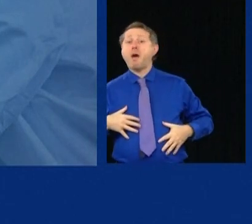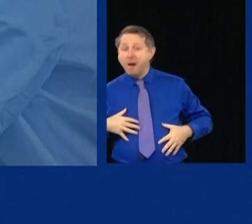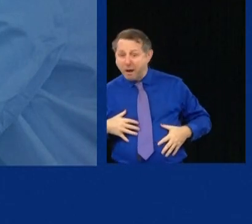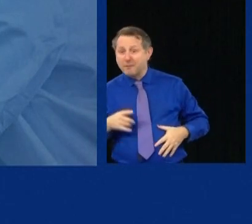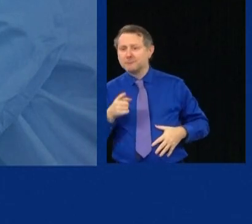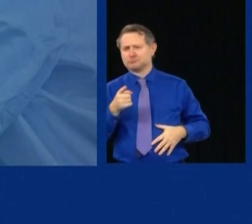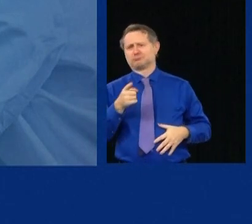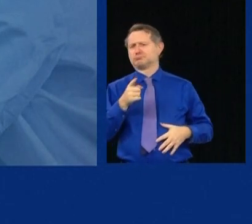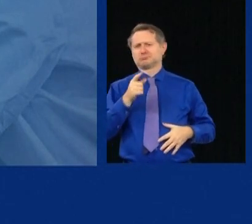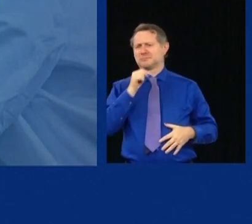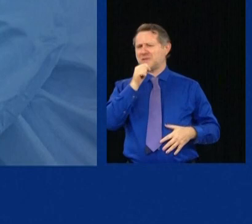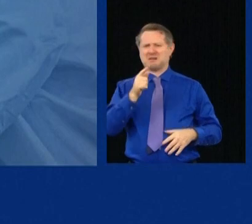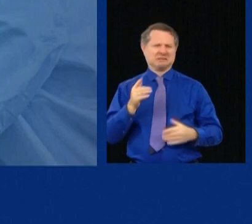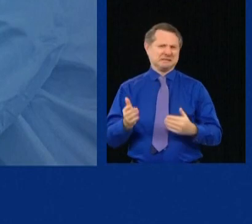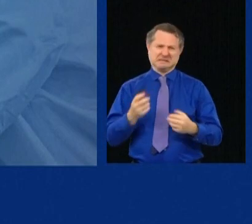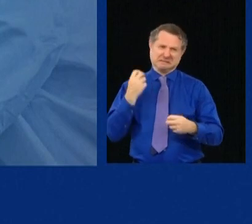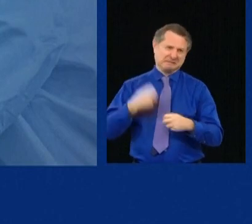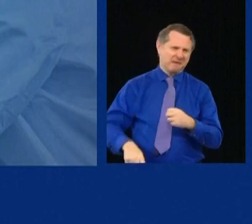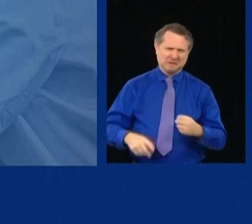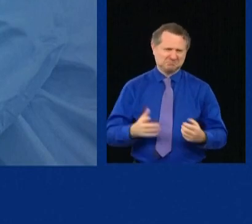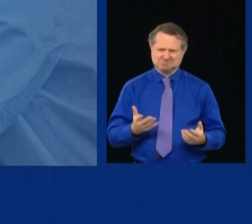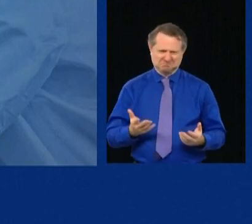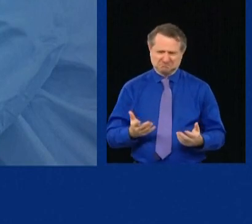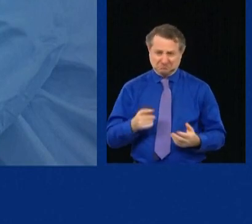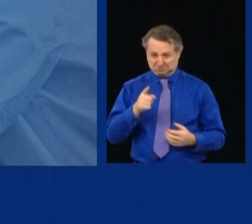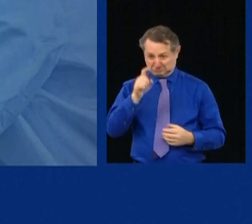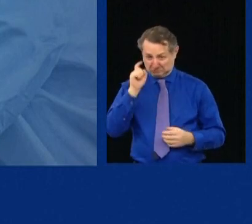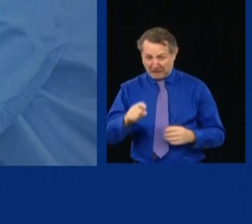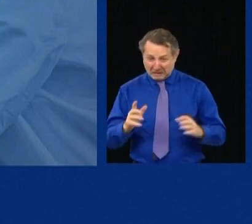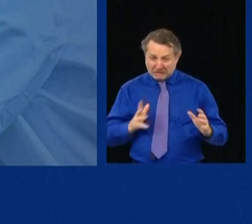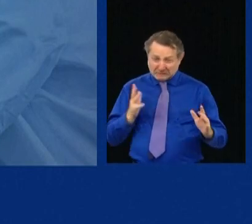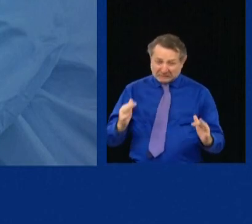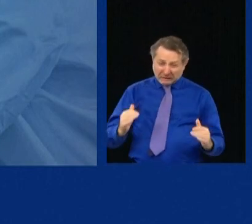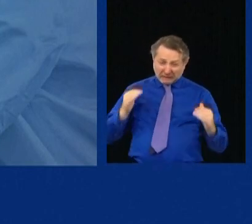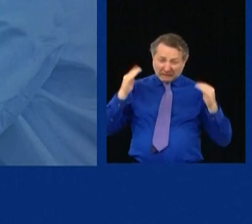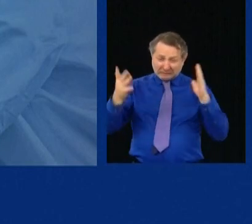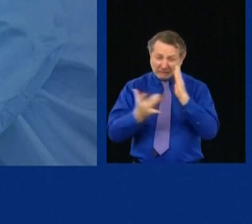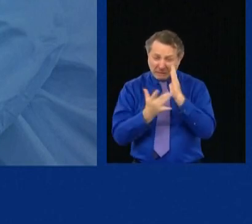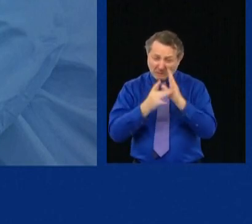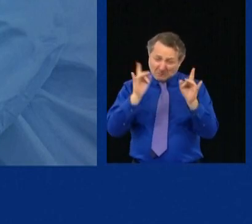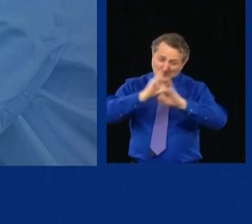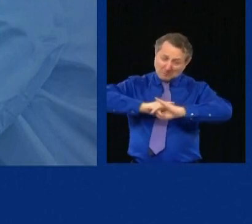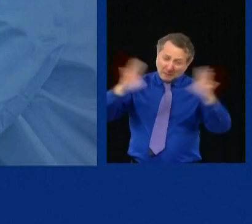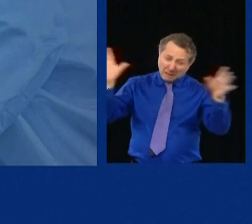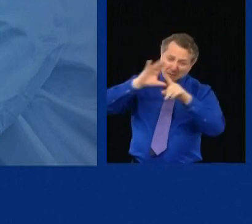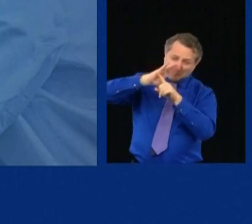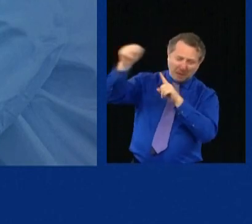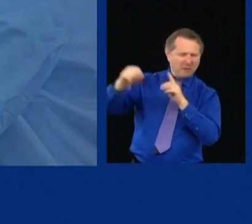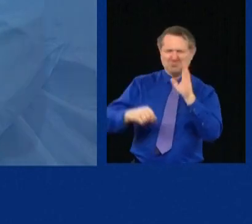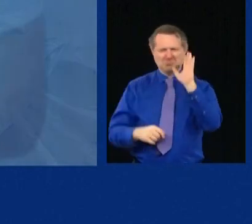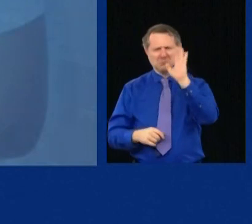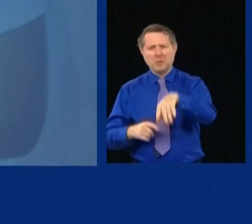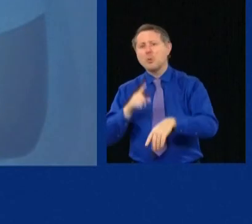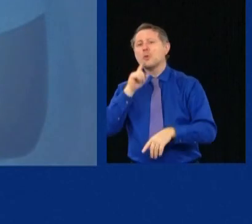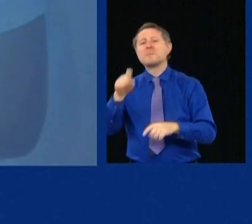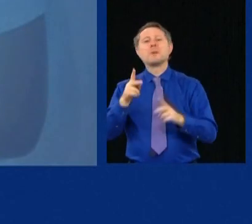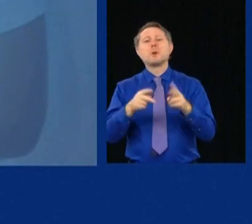BUSINESS, MANUFACTURING MASKS AND GOWNS IS NOT THE MOST DIFFICULT SITUATION